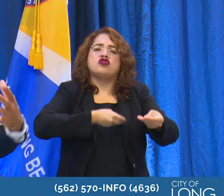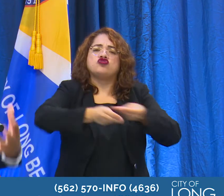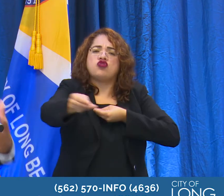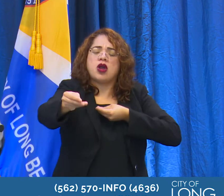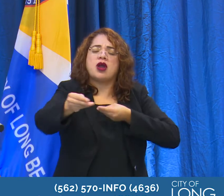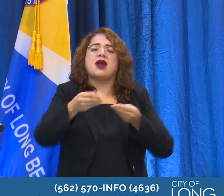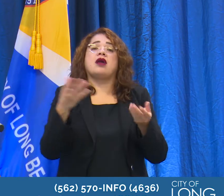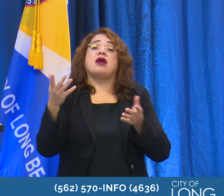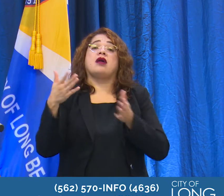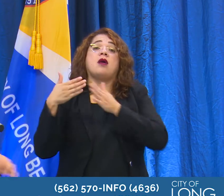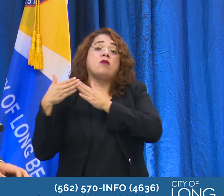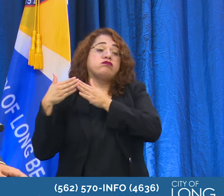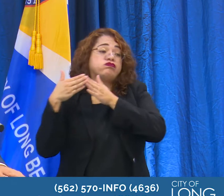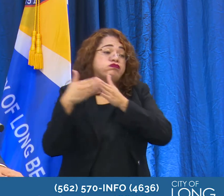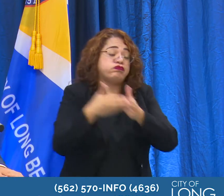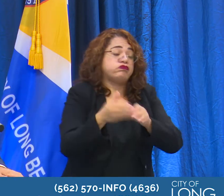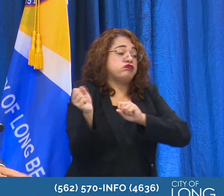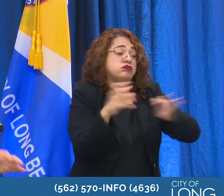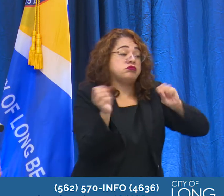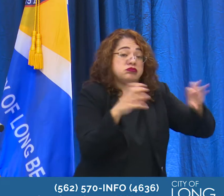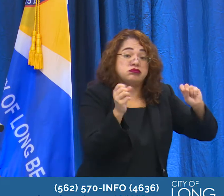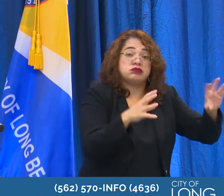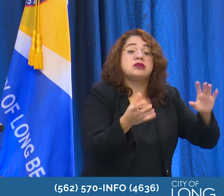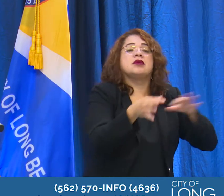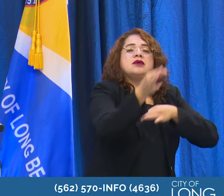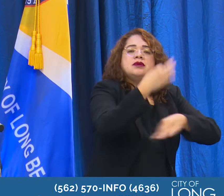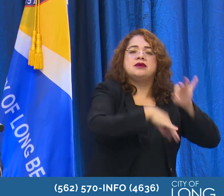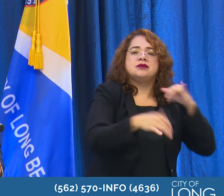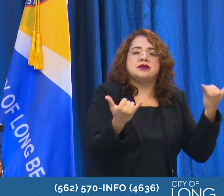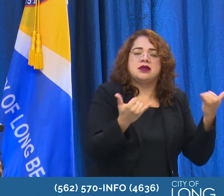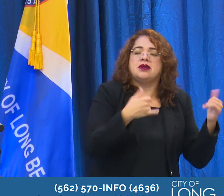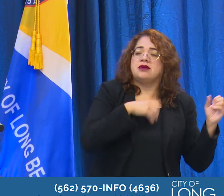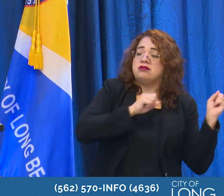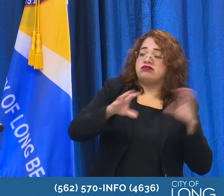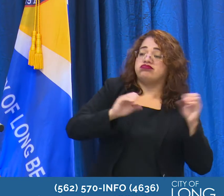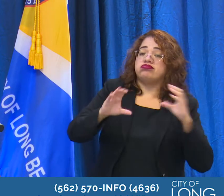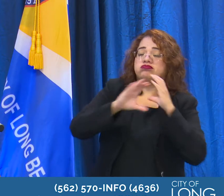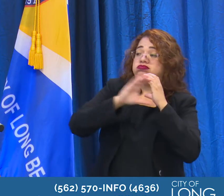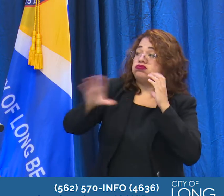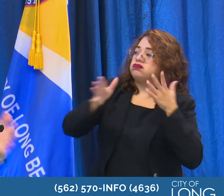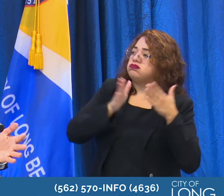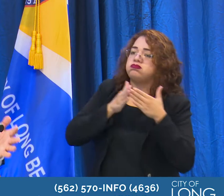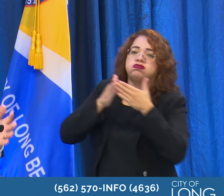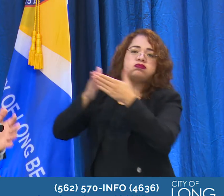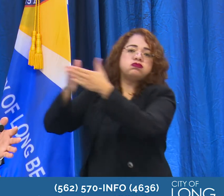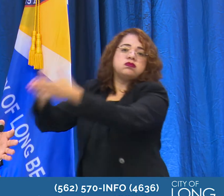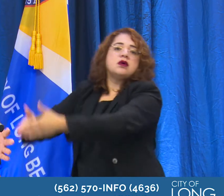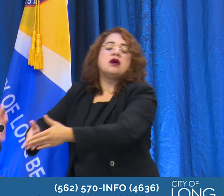goods coming into our country. It's vital to not just a Long Beach economy, but to the economy of the country and the world,